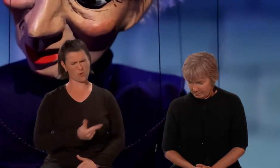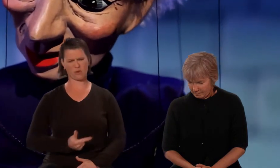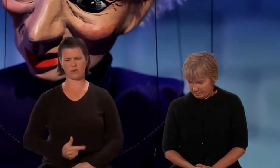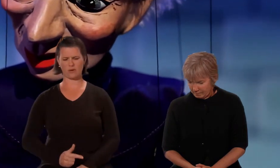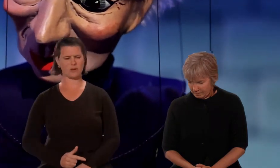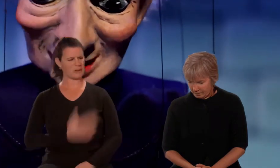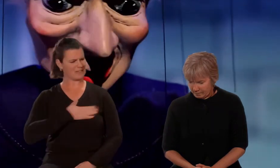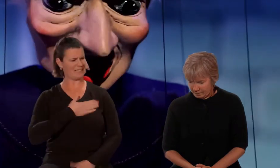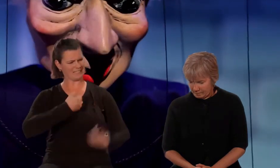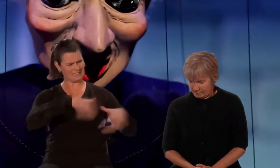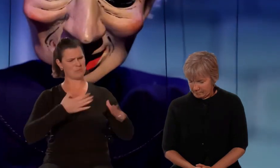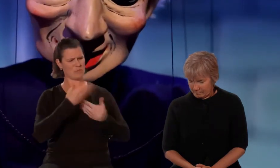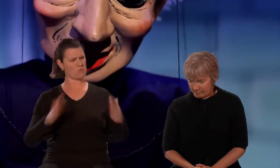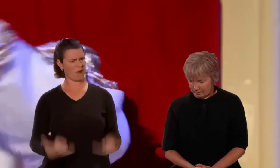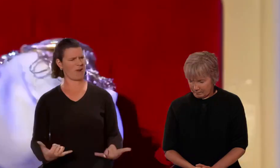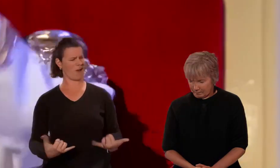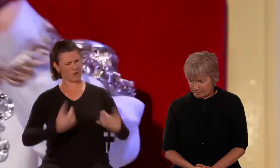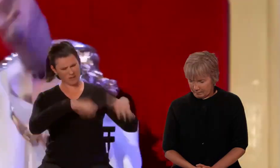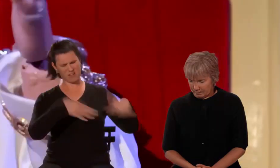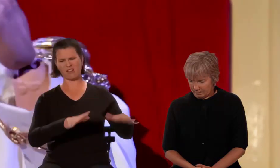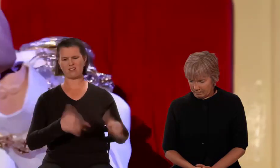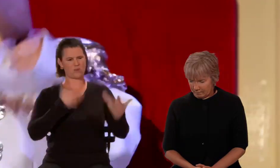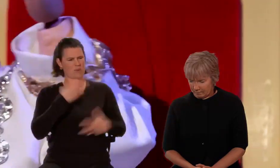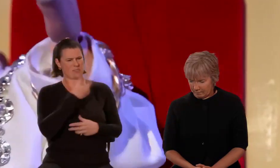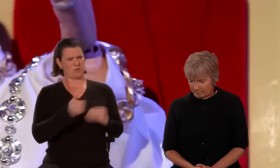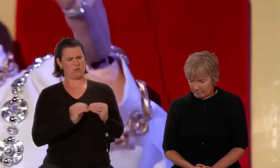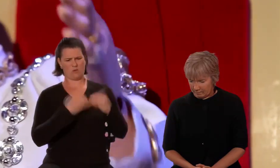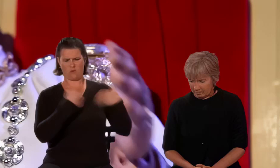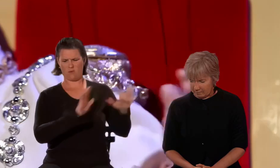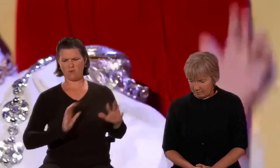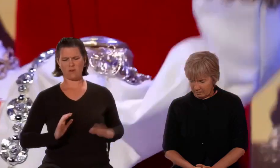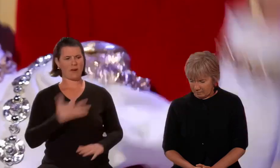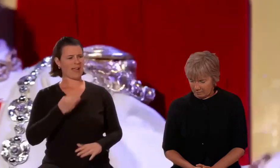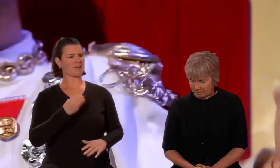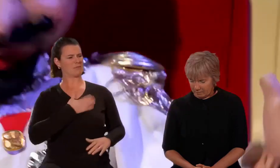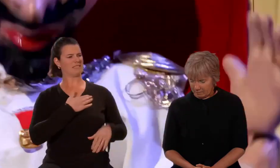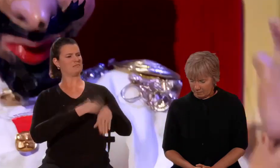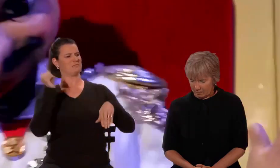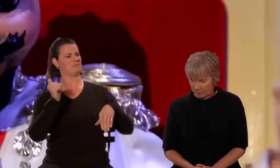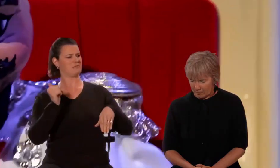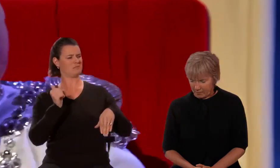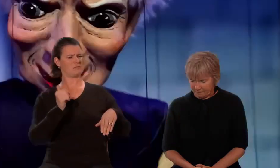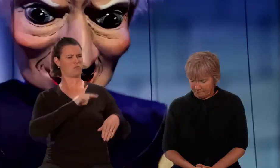Please leave the throne room immediately. Get out of my sight! And, uh... summon the Royal Mathematician to my aid.